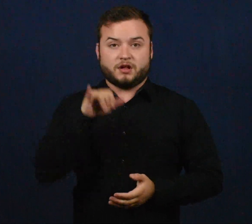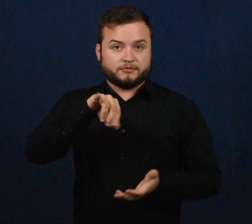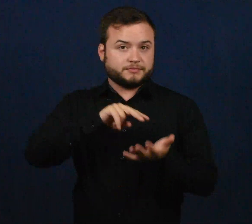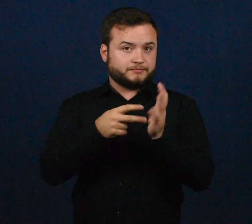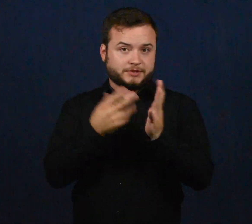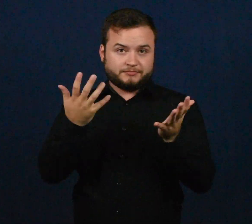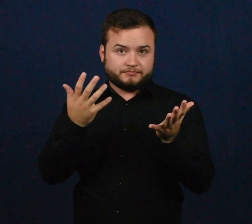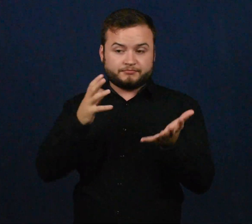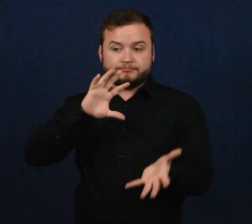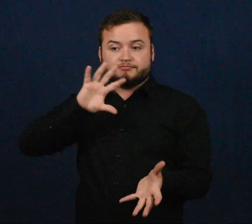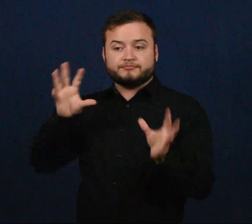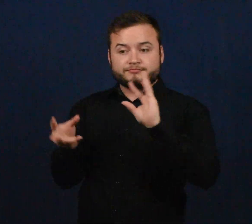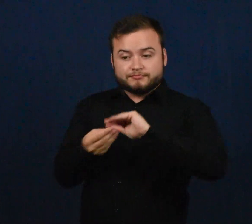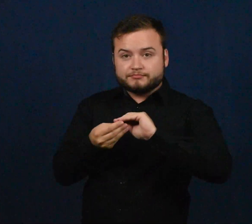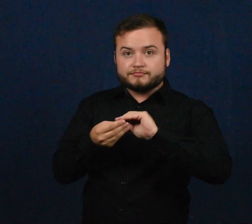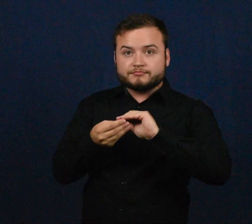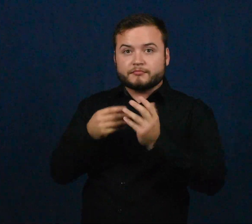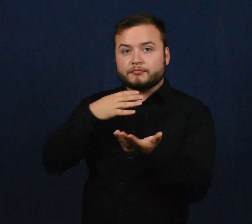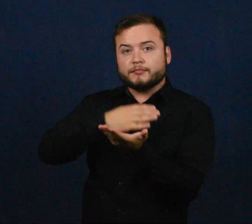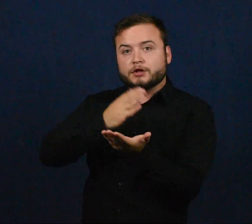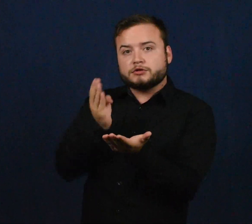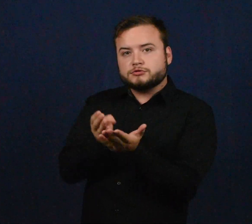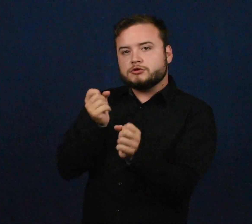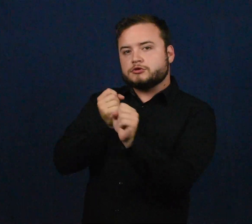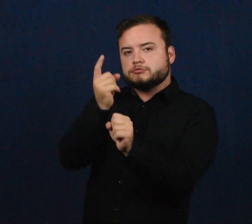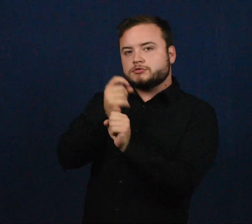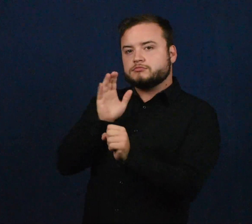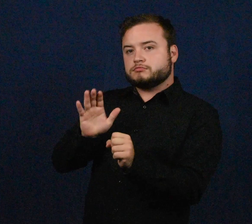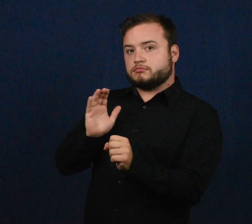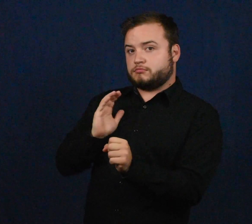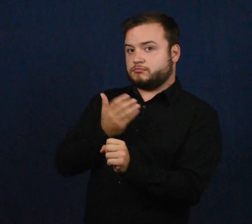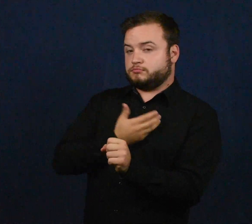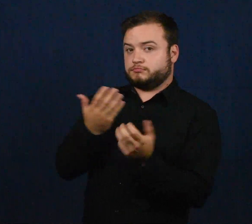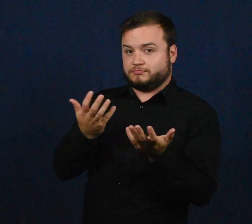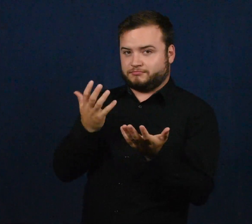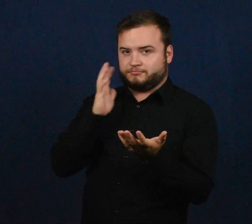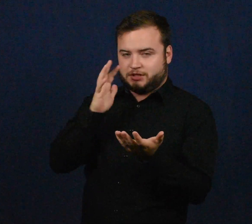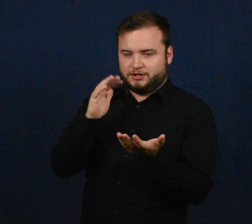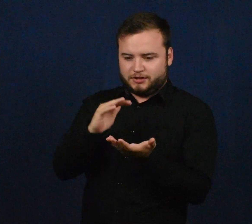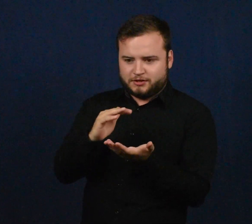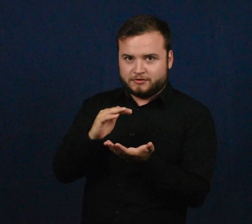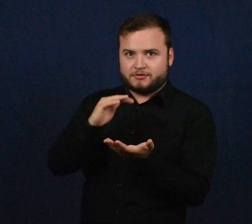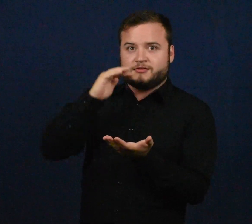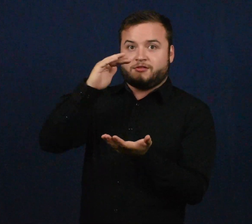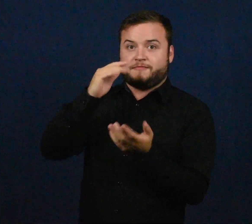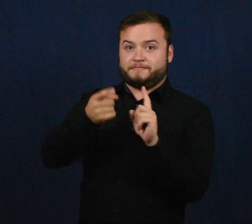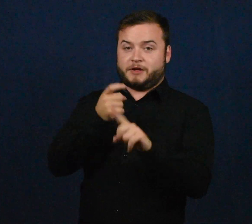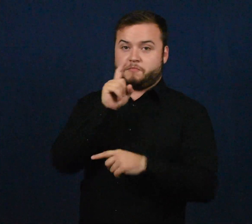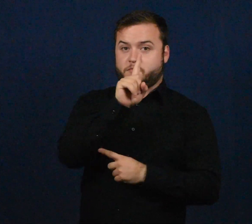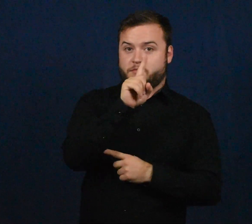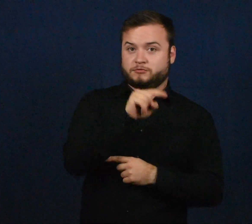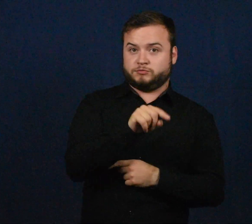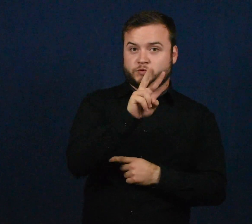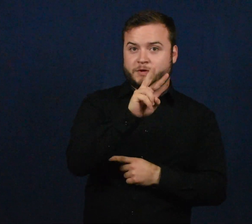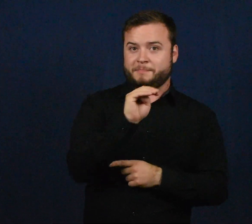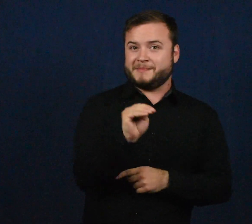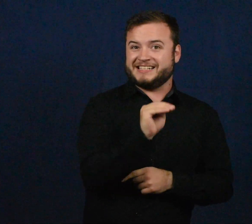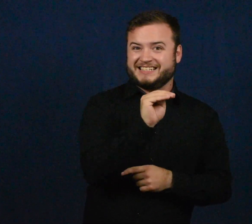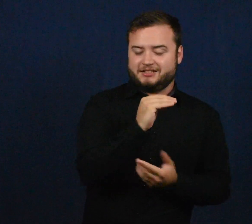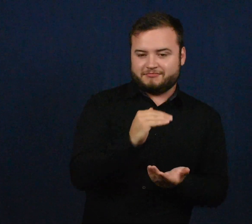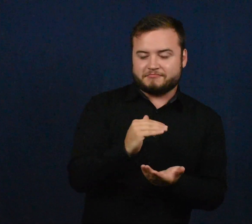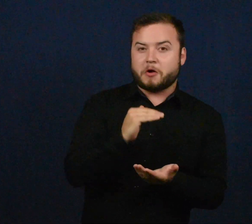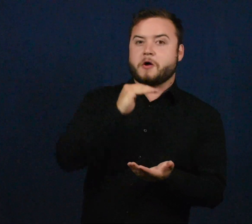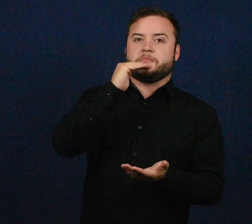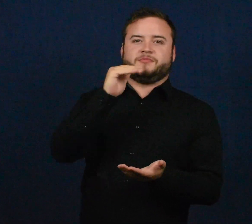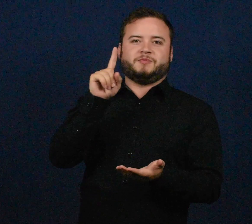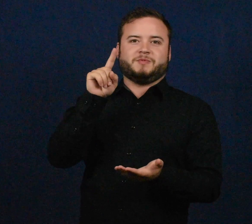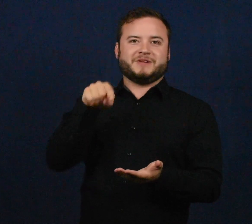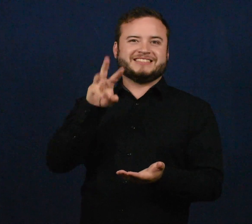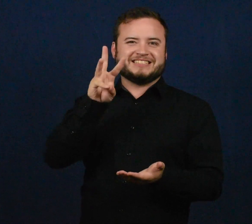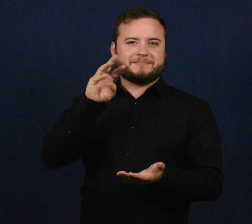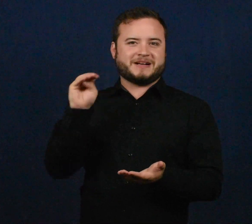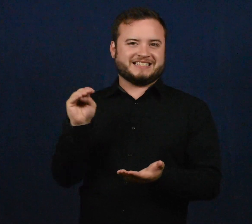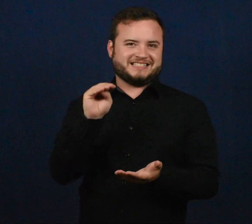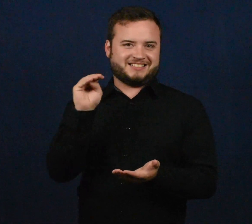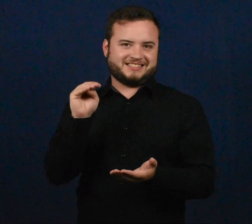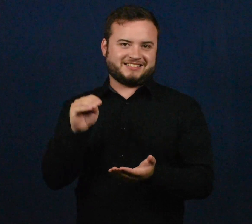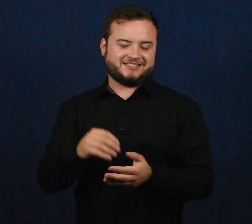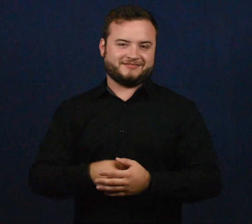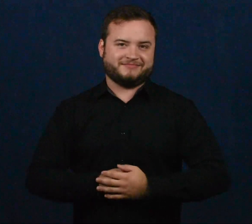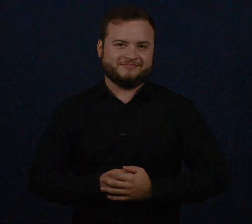This brings MNCDHH’s annual budget from $1.2 million to $1.7 million (not $1.6 million).